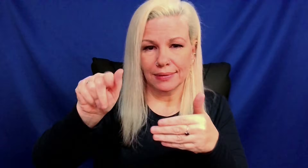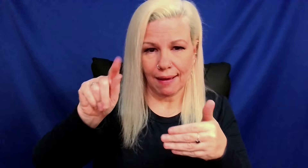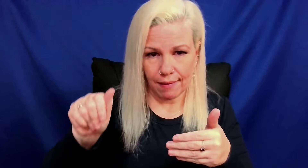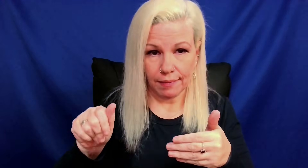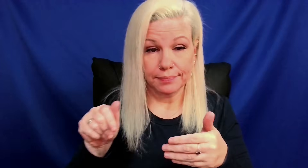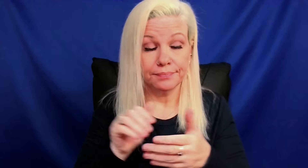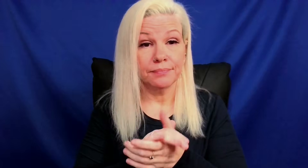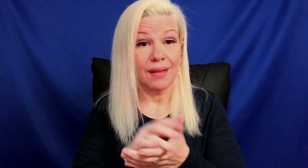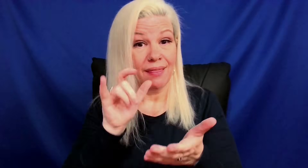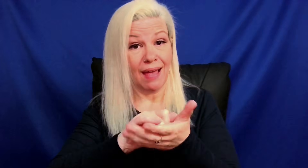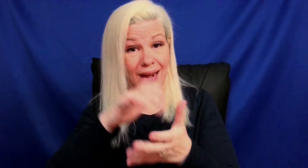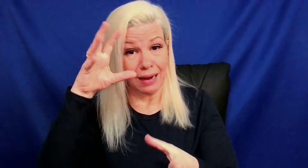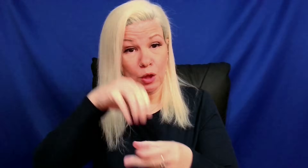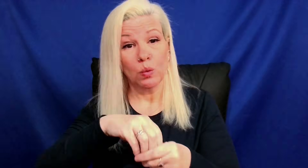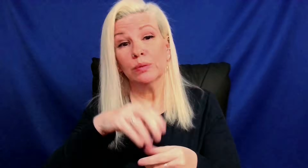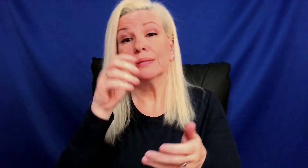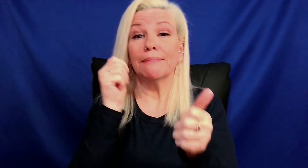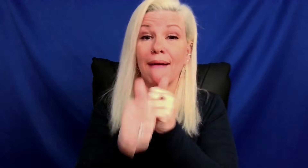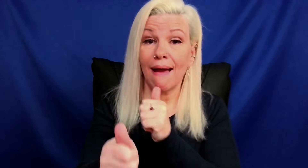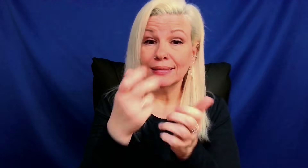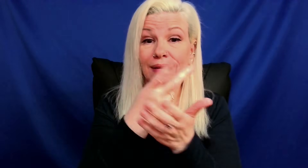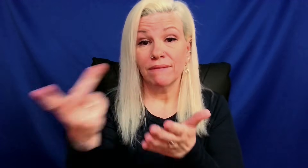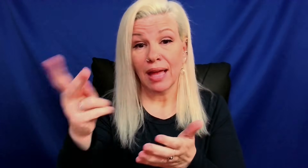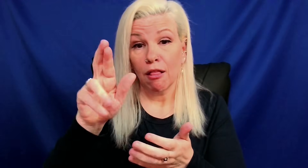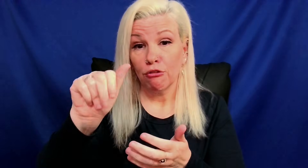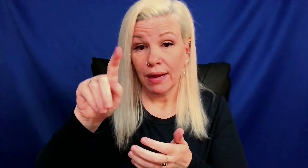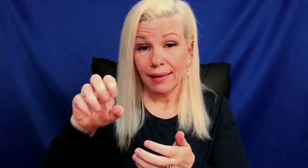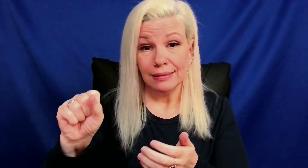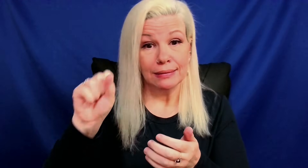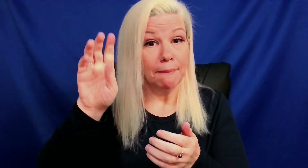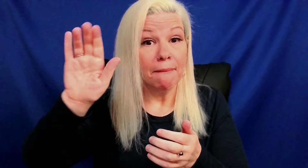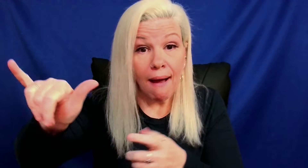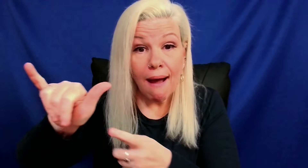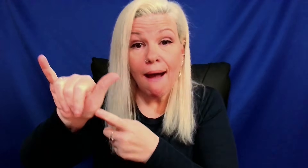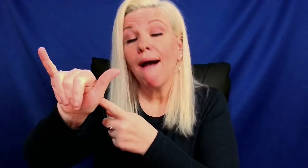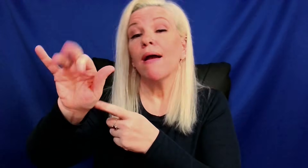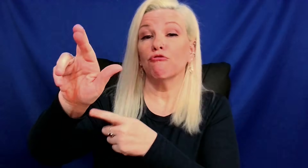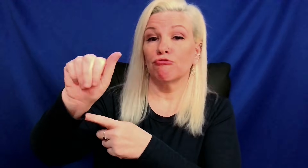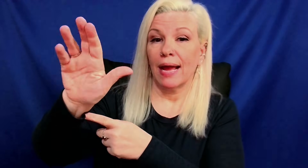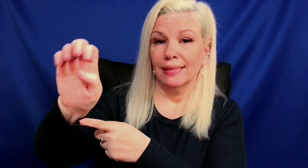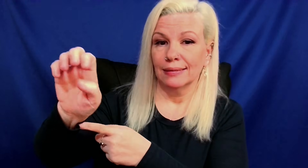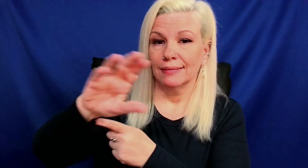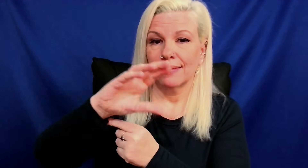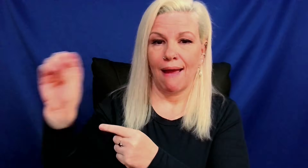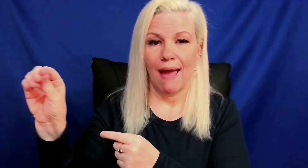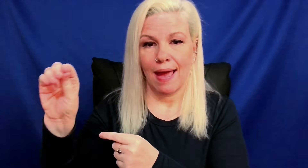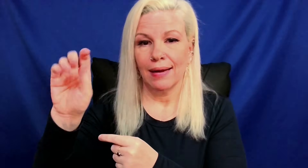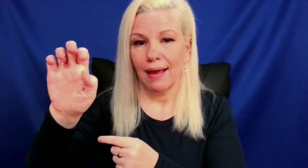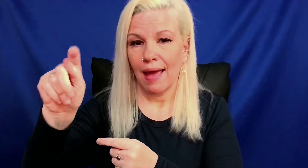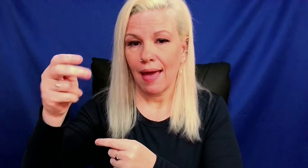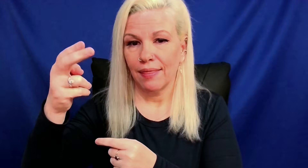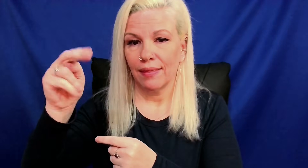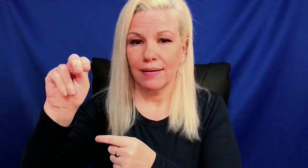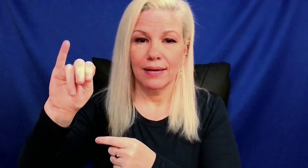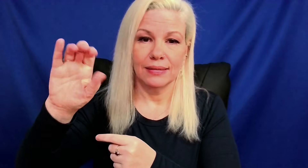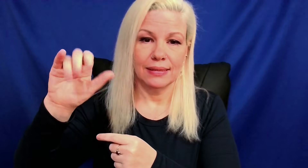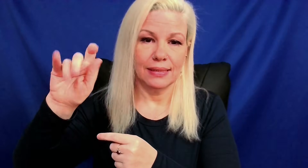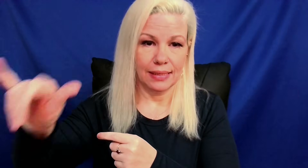This includes pass and fail rates by race and ethnicity. Comparison of BIPOC interpreter outcomes